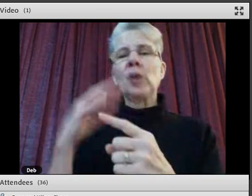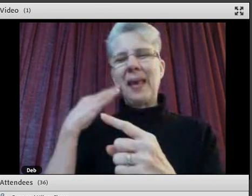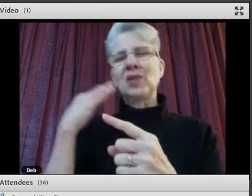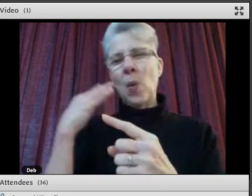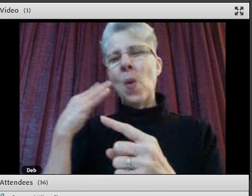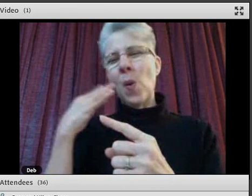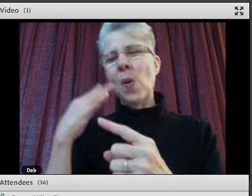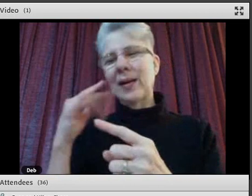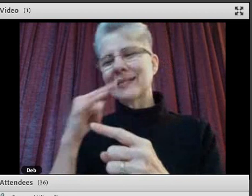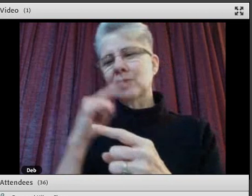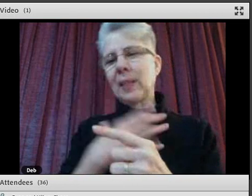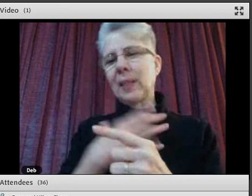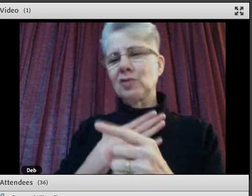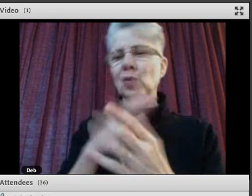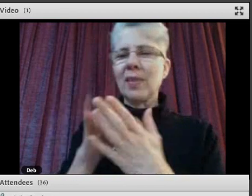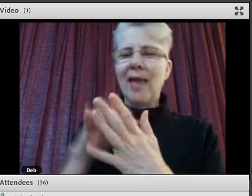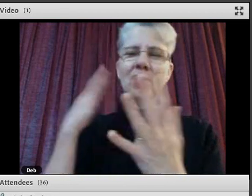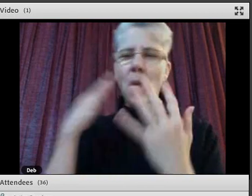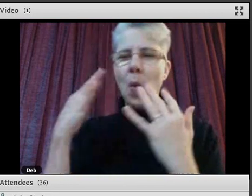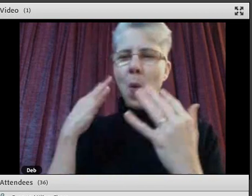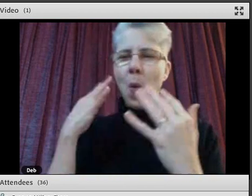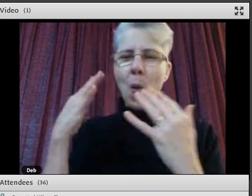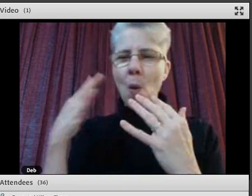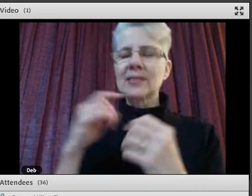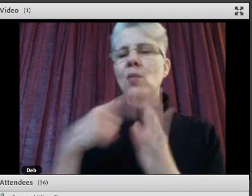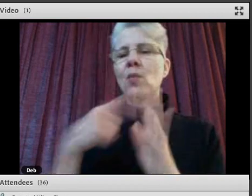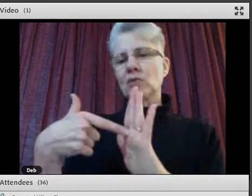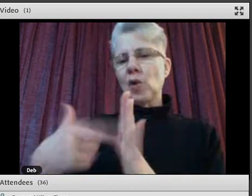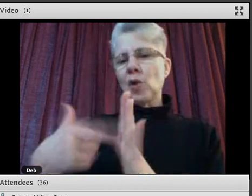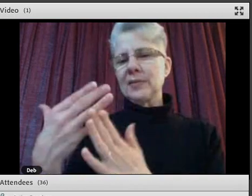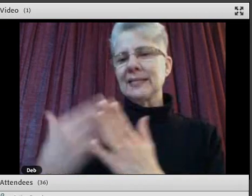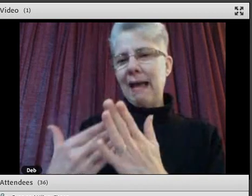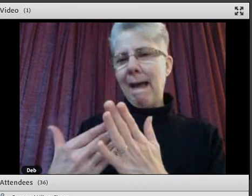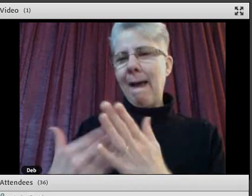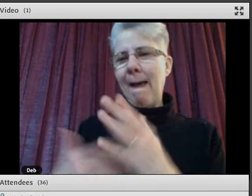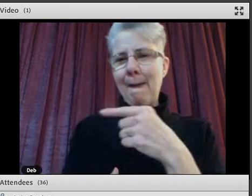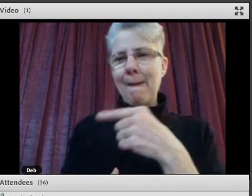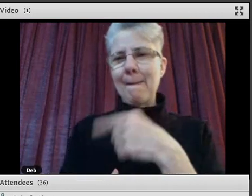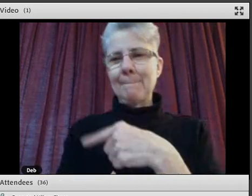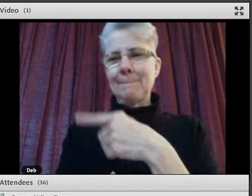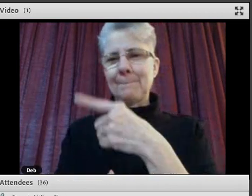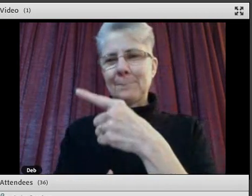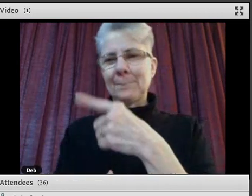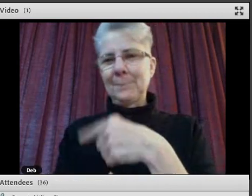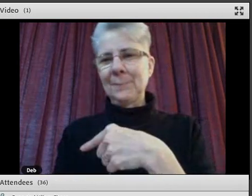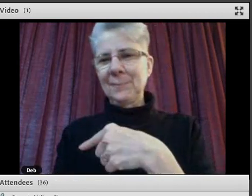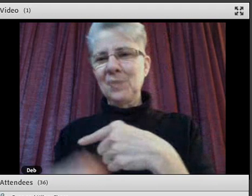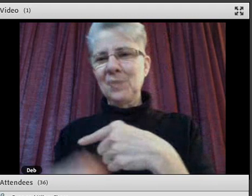and the kids really enjoy that. And actually, we're going to show you some of these projects.